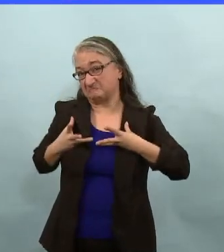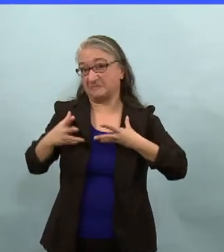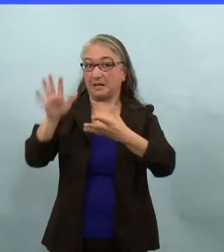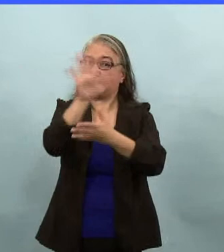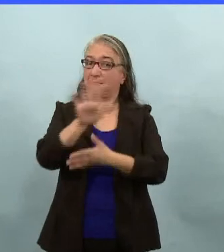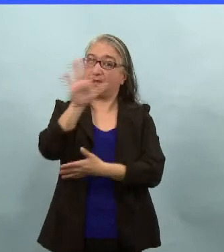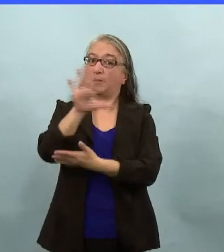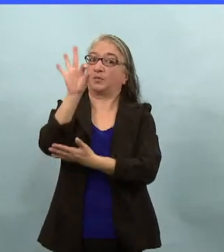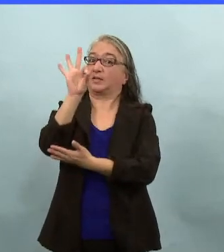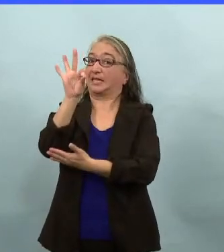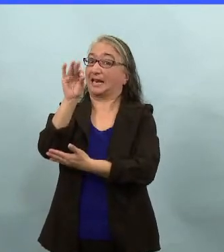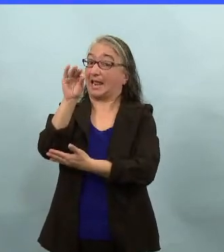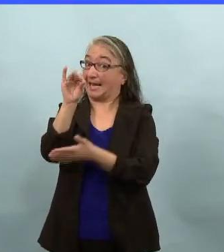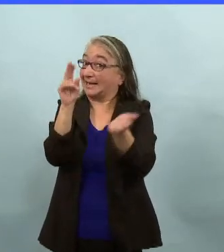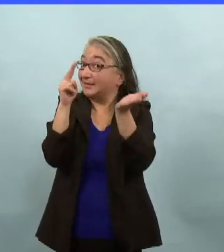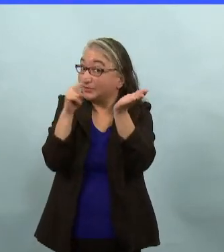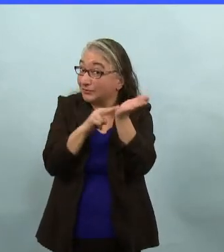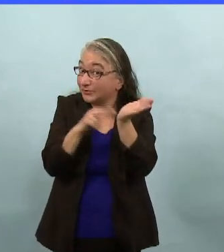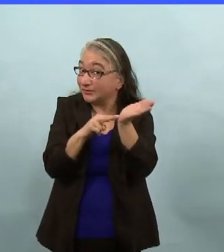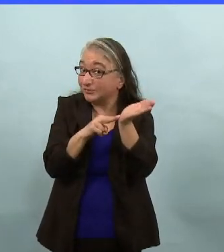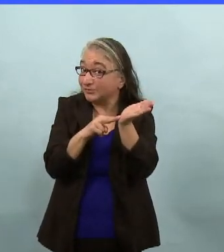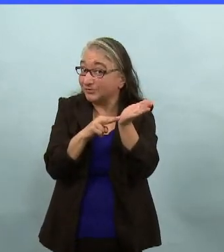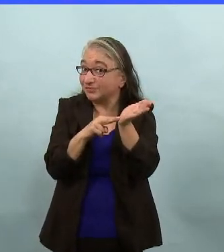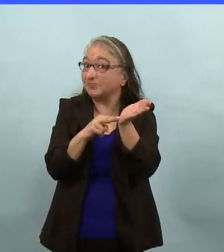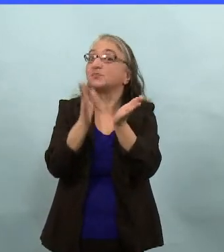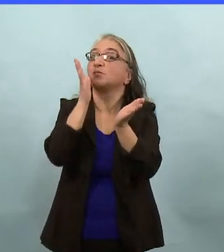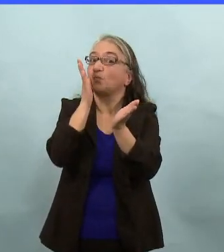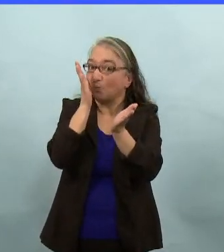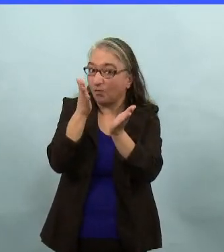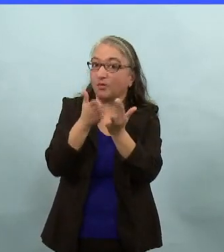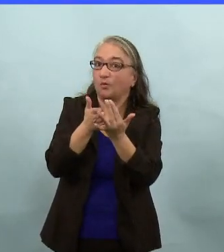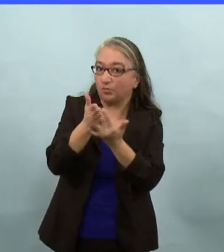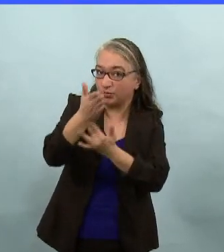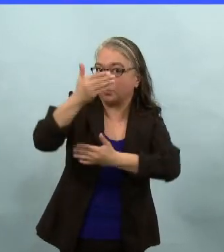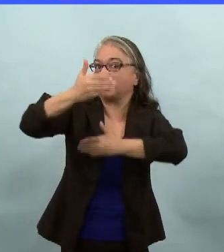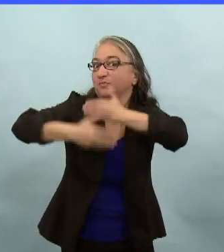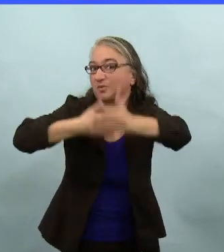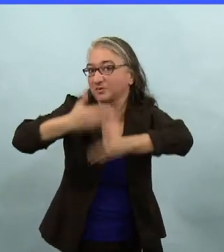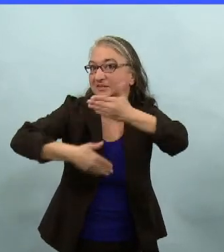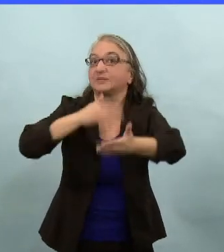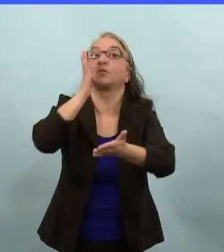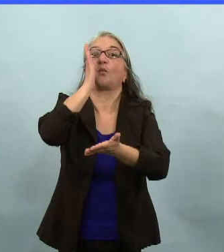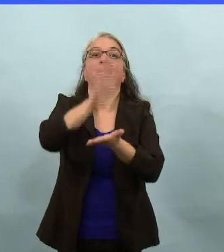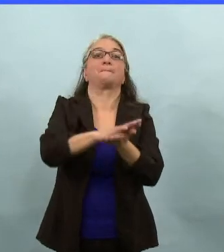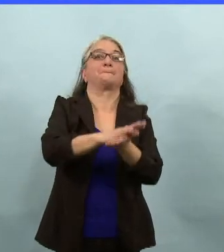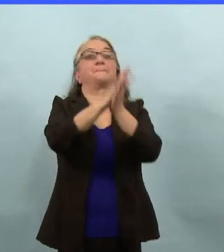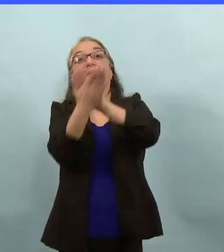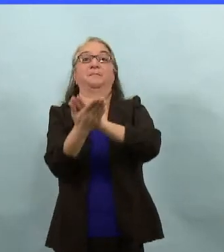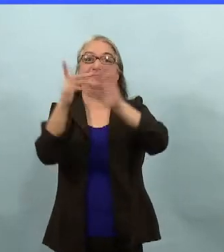been going through the process of licensure that could go into the system within the next few days